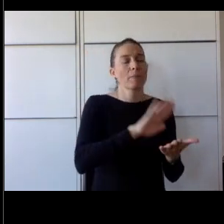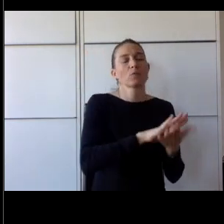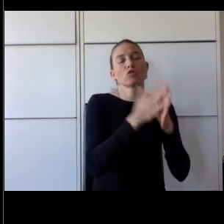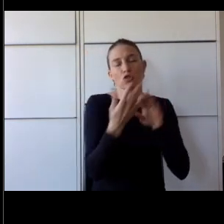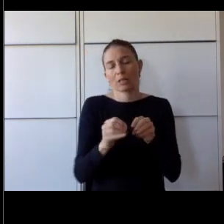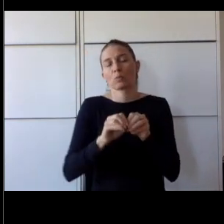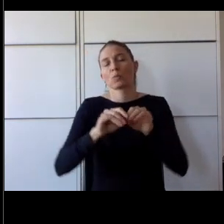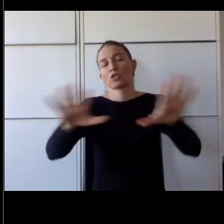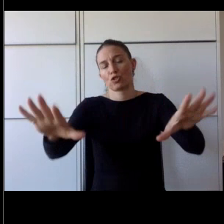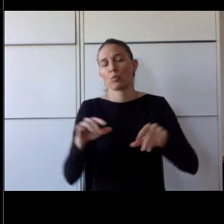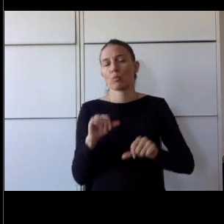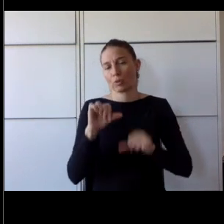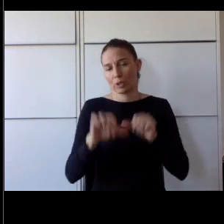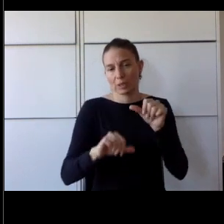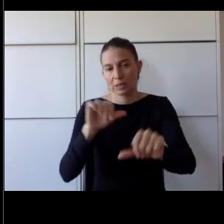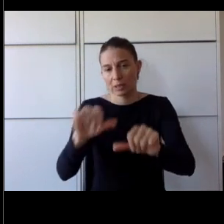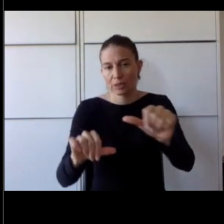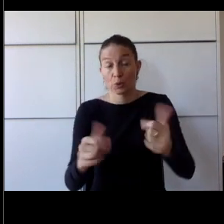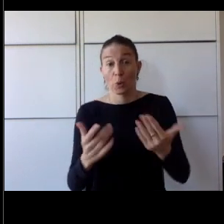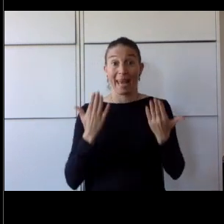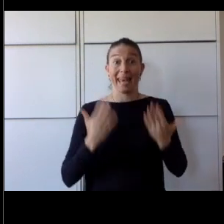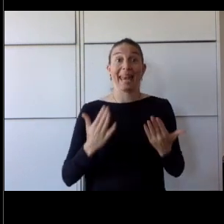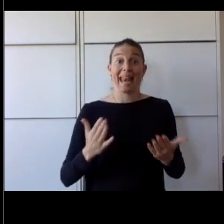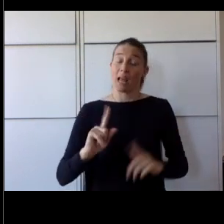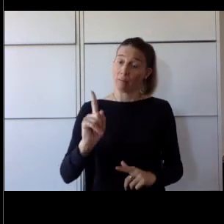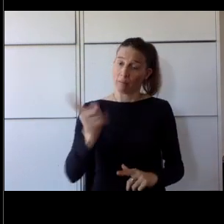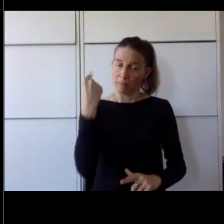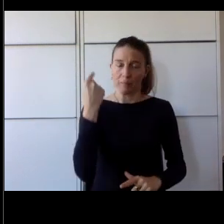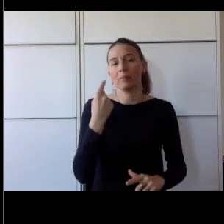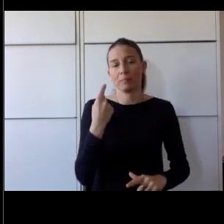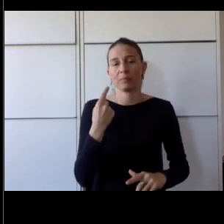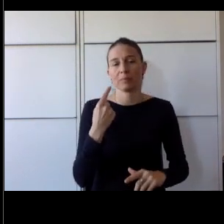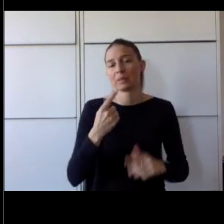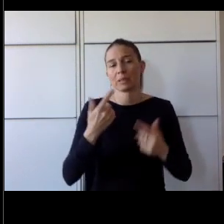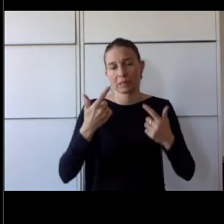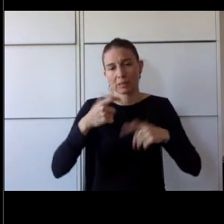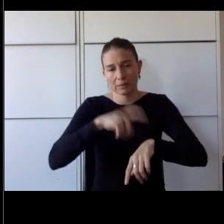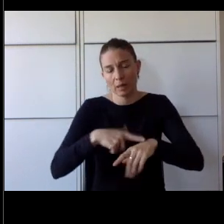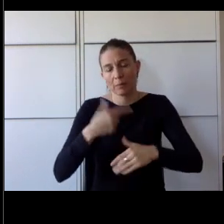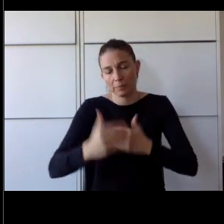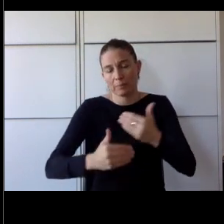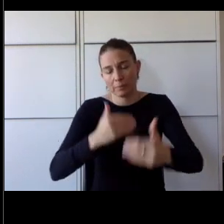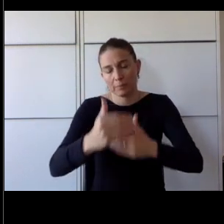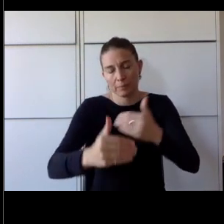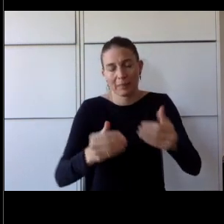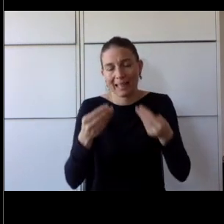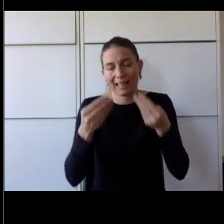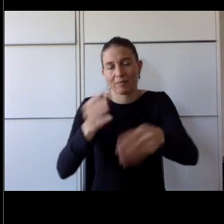And the obligations on the PSAPs for complying with accessibility requirements of the Accessibility Act,